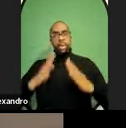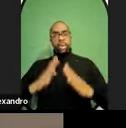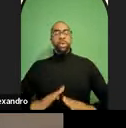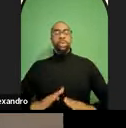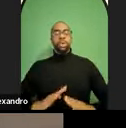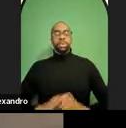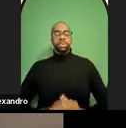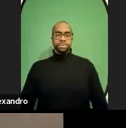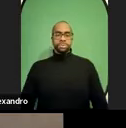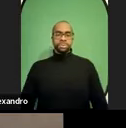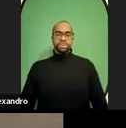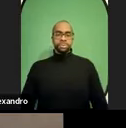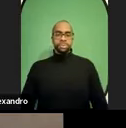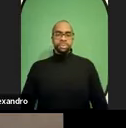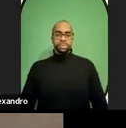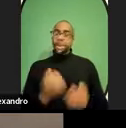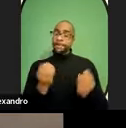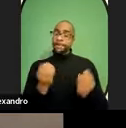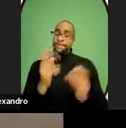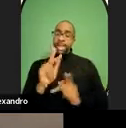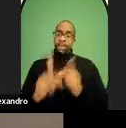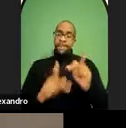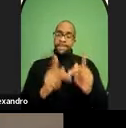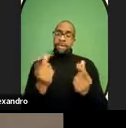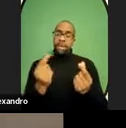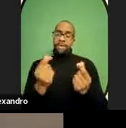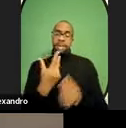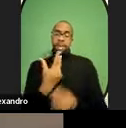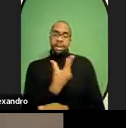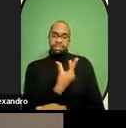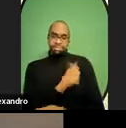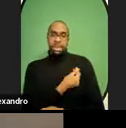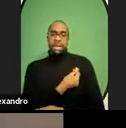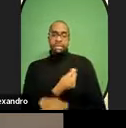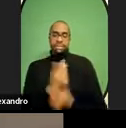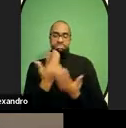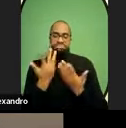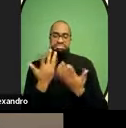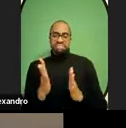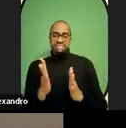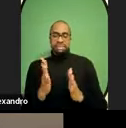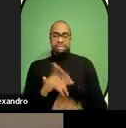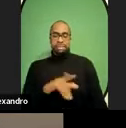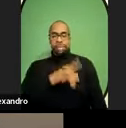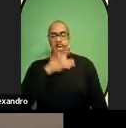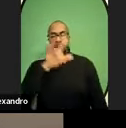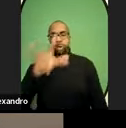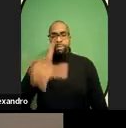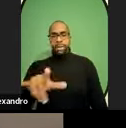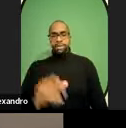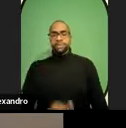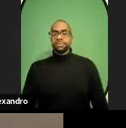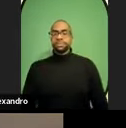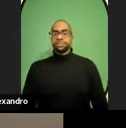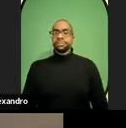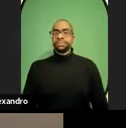do and set their mind at ease a lot a lot of other people have done it lot of other people have done it. Thank you. I see